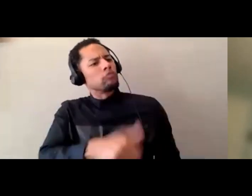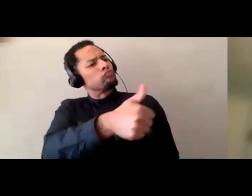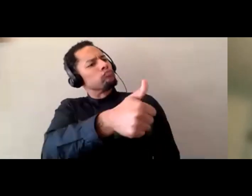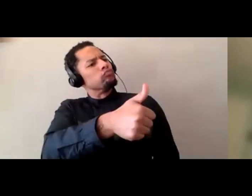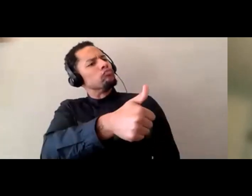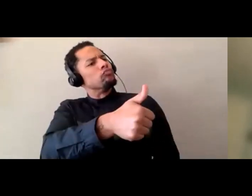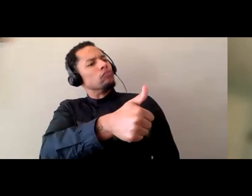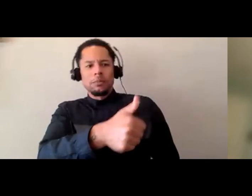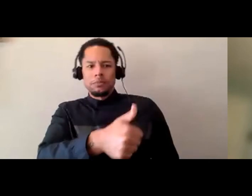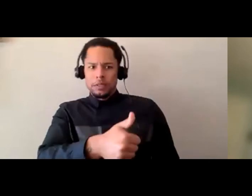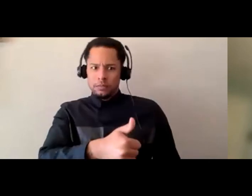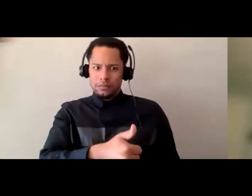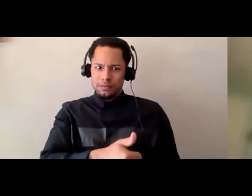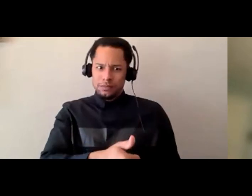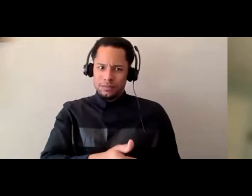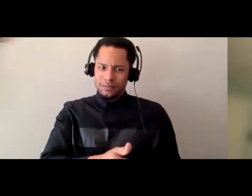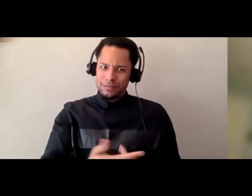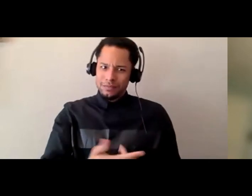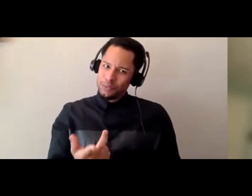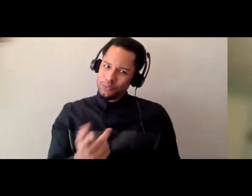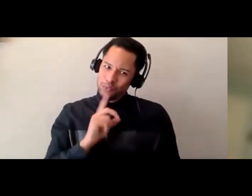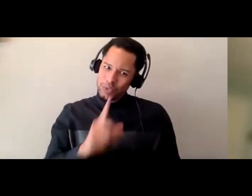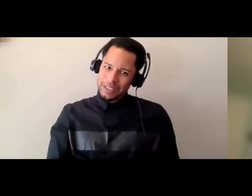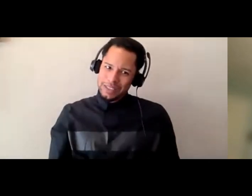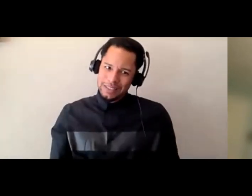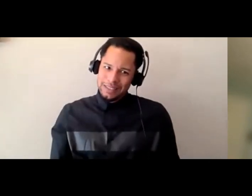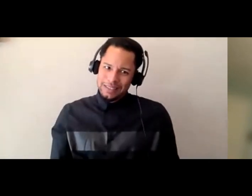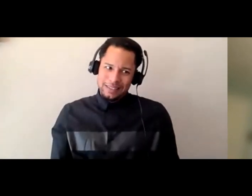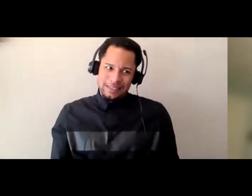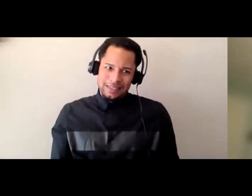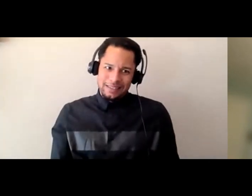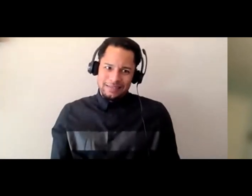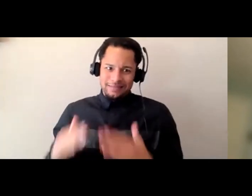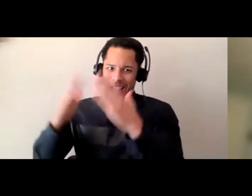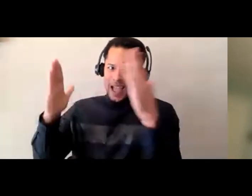reality they haven't been constructed yet you see?